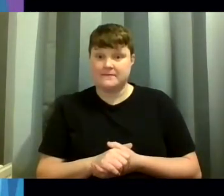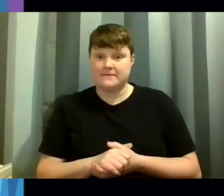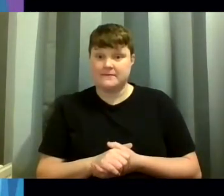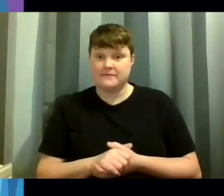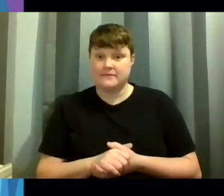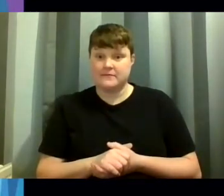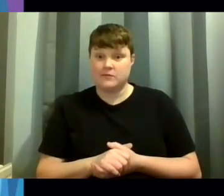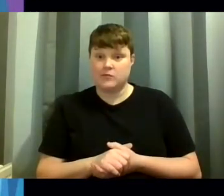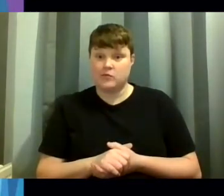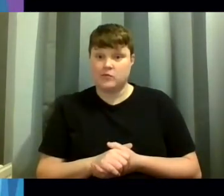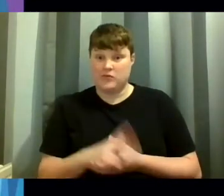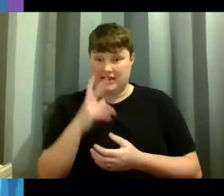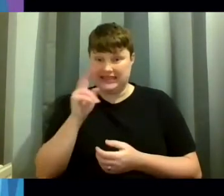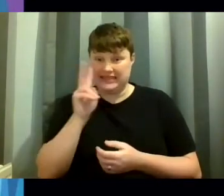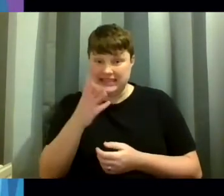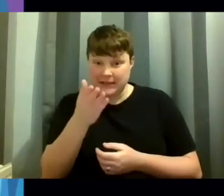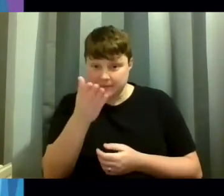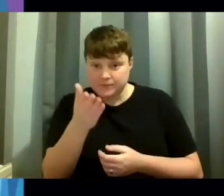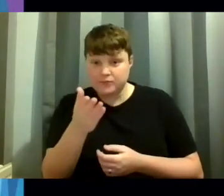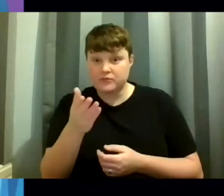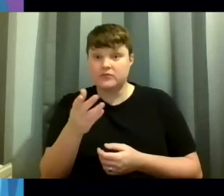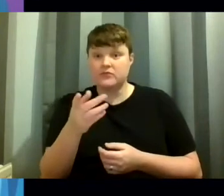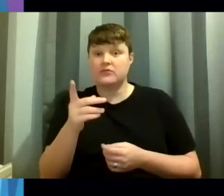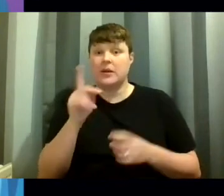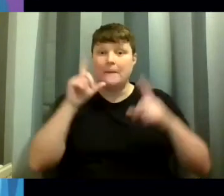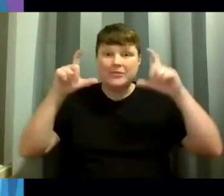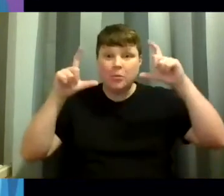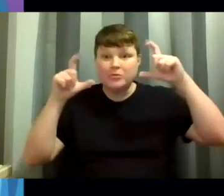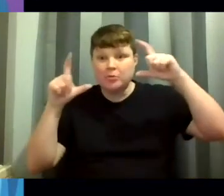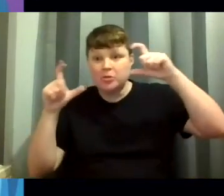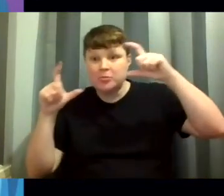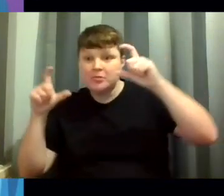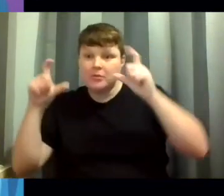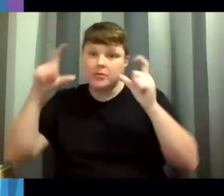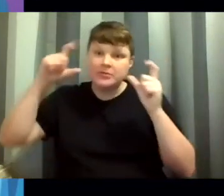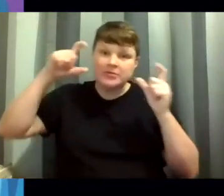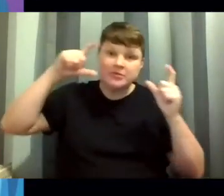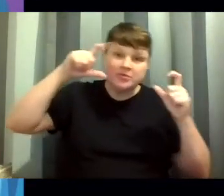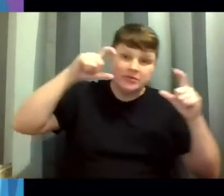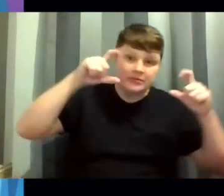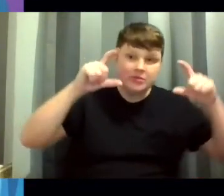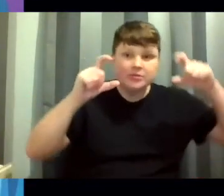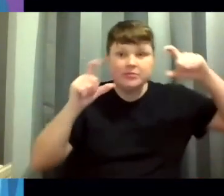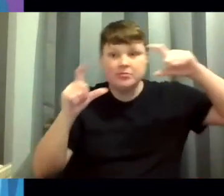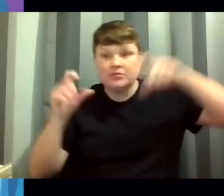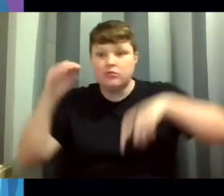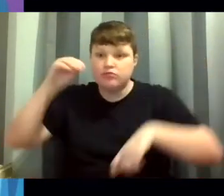And we can see that we're slowly taking pictures as we as we pass through. More modern ones of